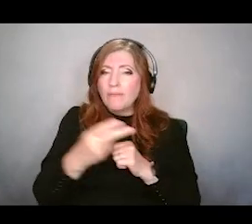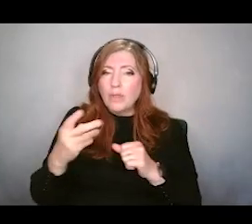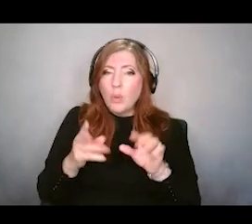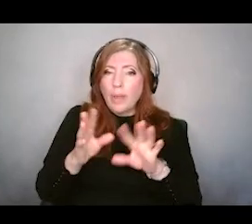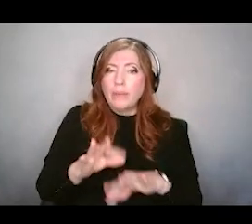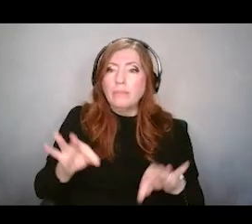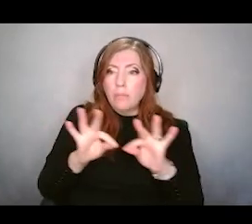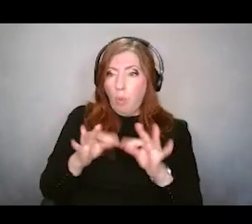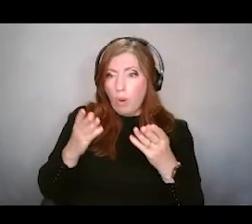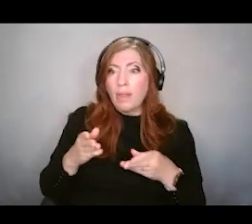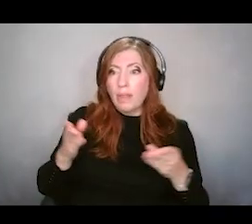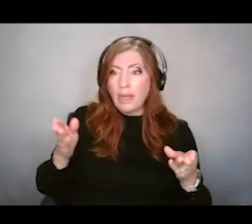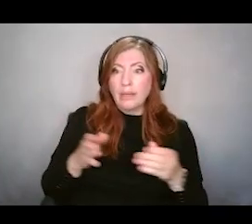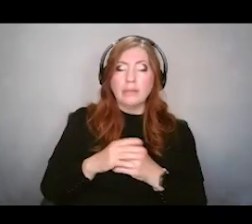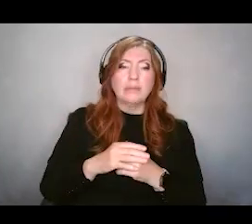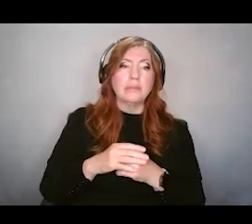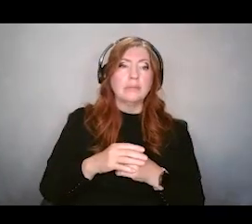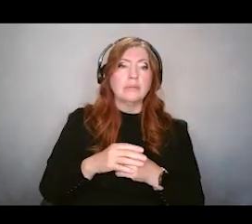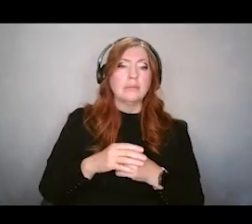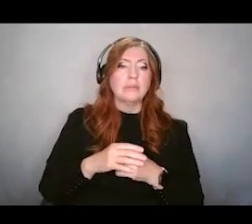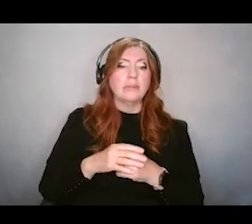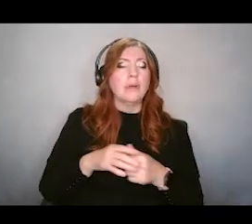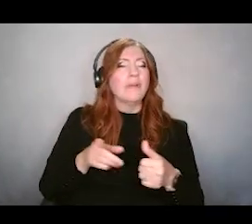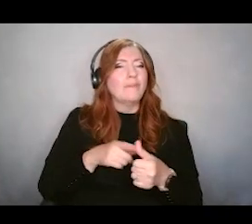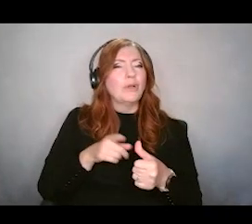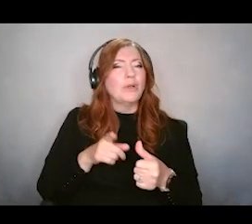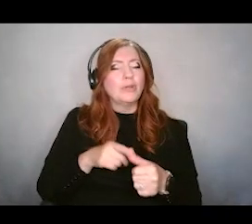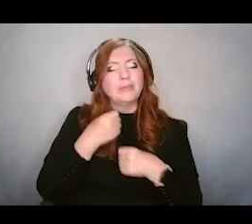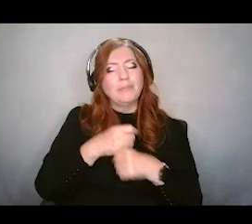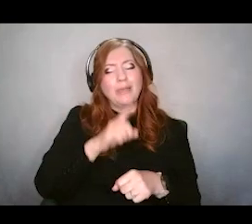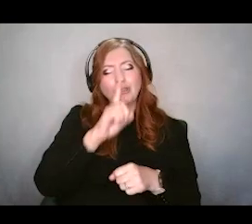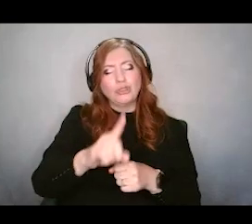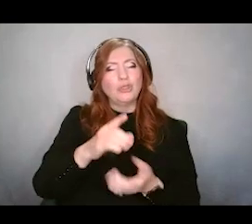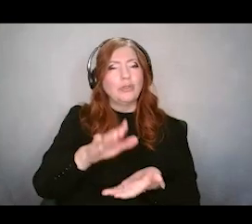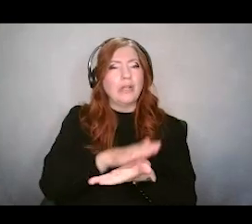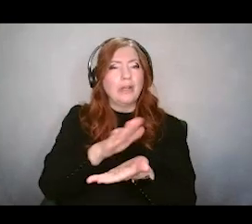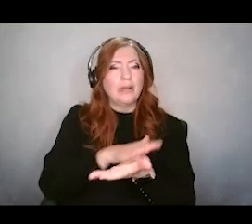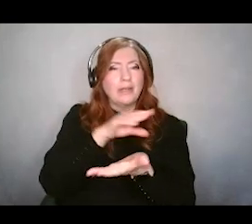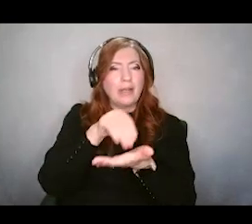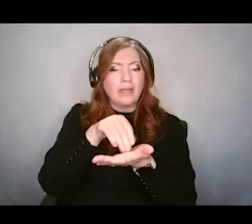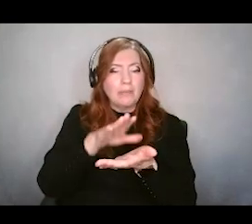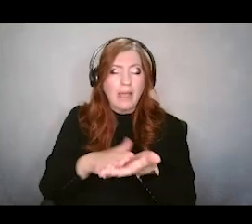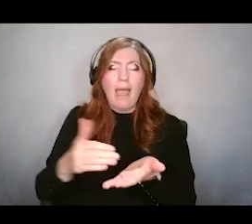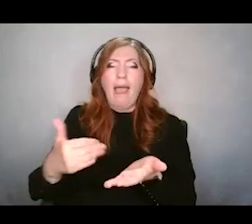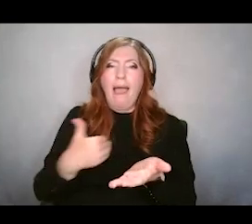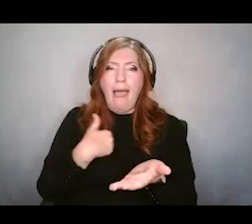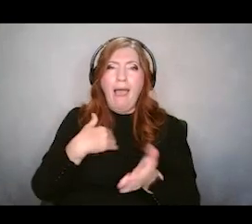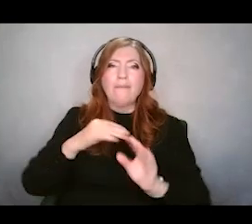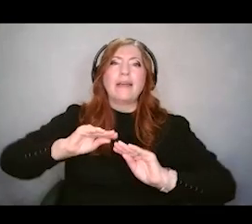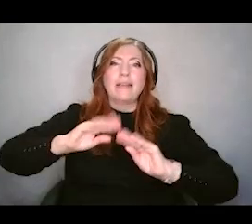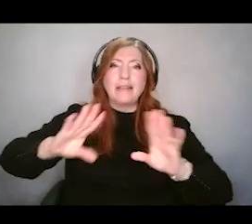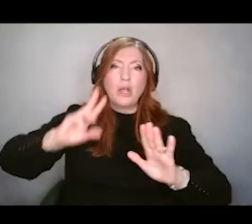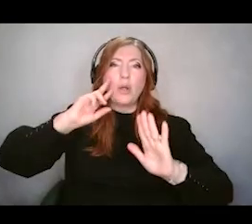First, make sure your documentation always has a clear purpose. Every piece should connect